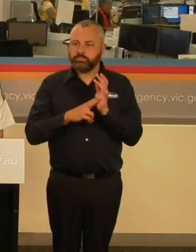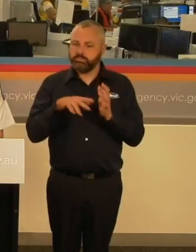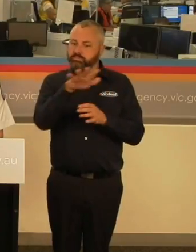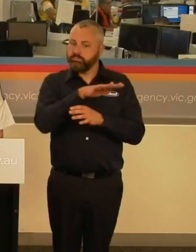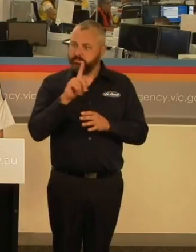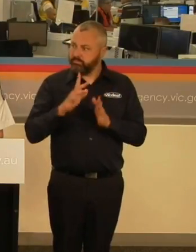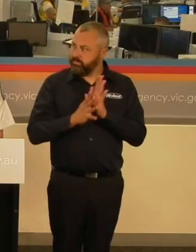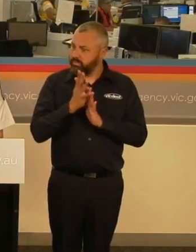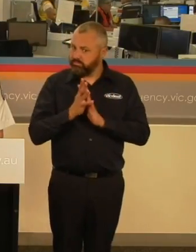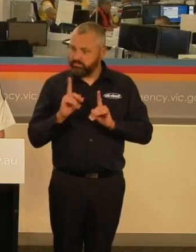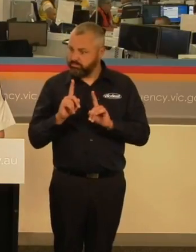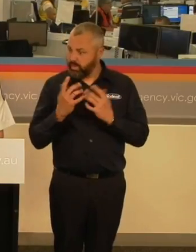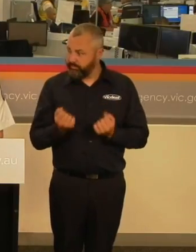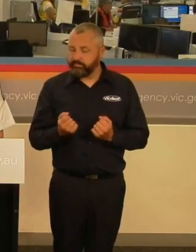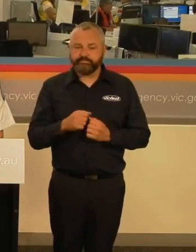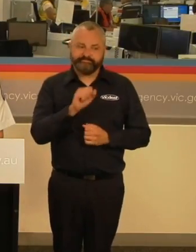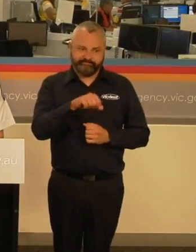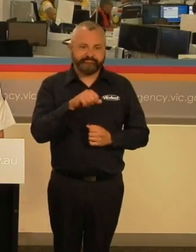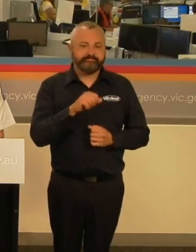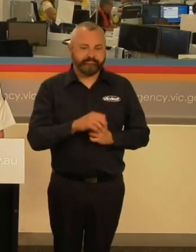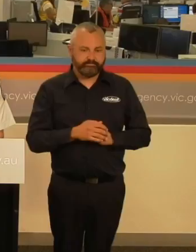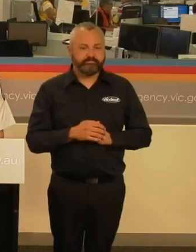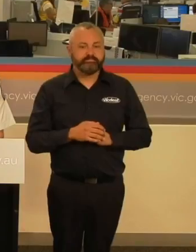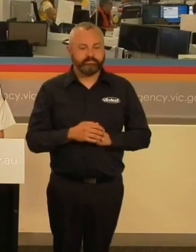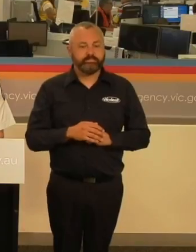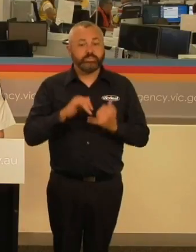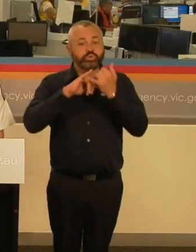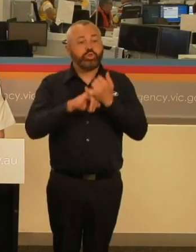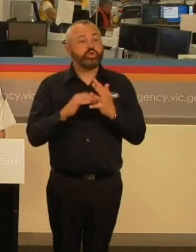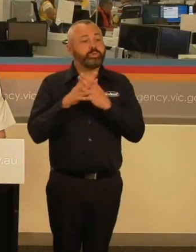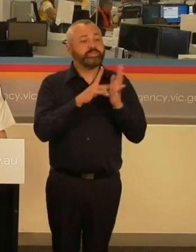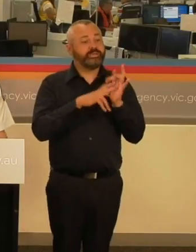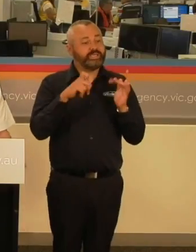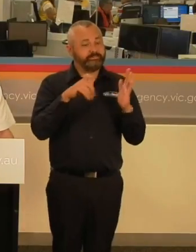would be fought plantation under is so southwestern Victoria is one of the one